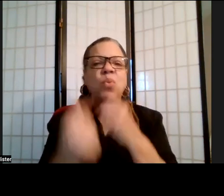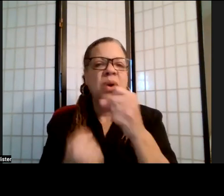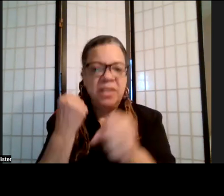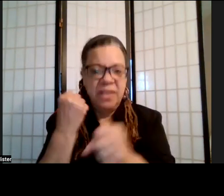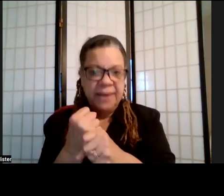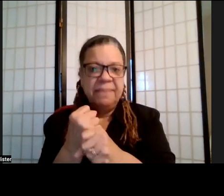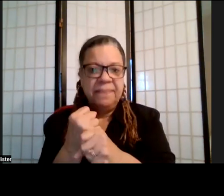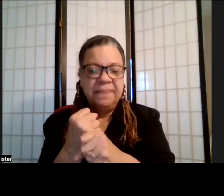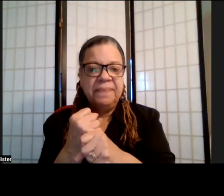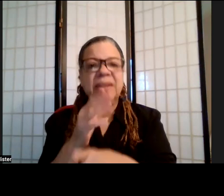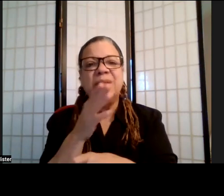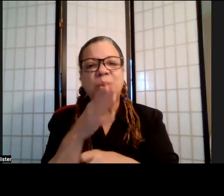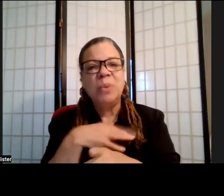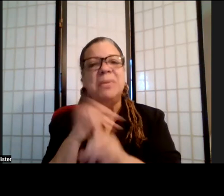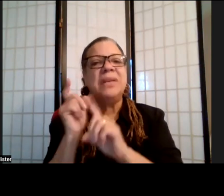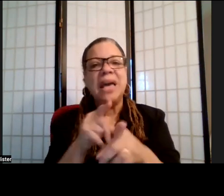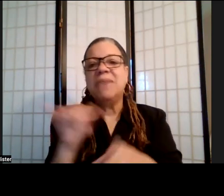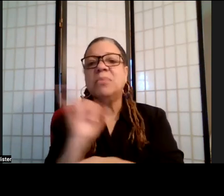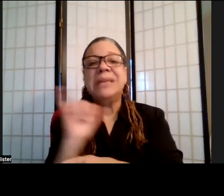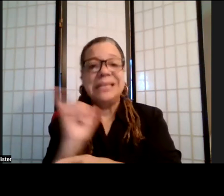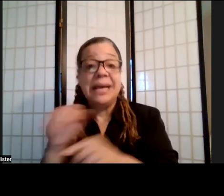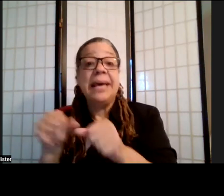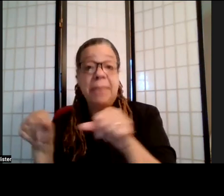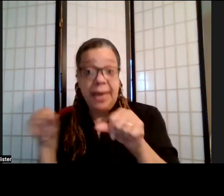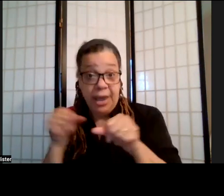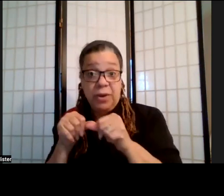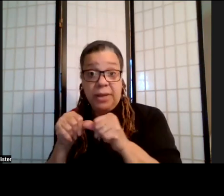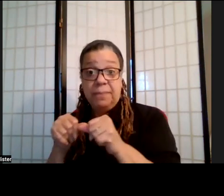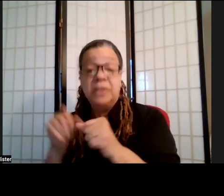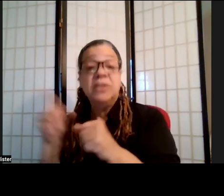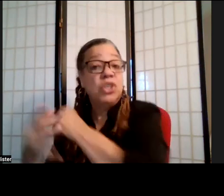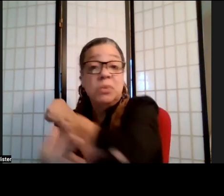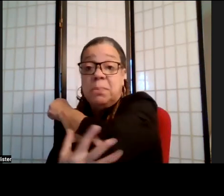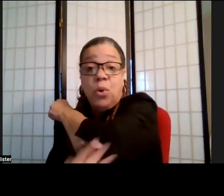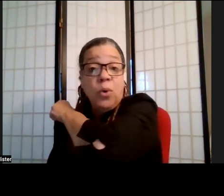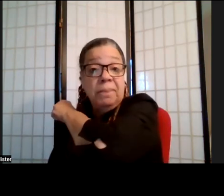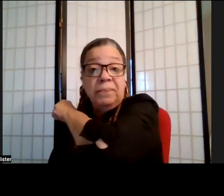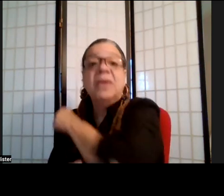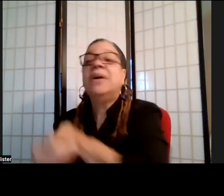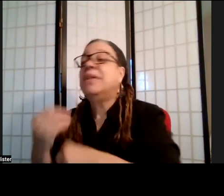She came from the same area as Sadiq, and like Sadiq she was poor. She was also treated poorly. Her doctor